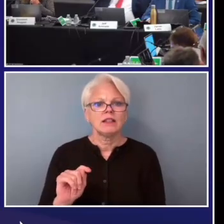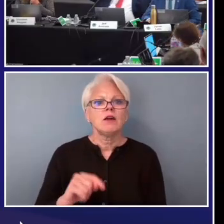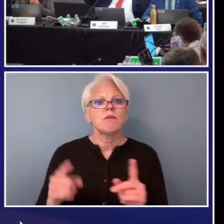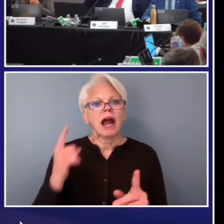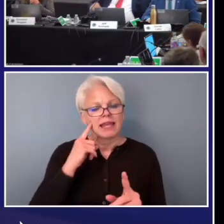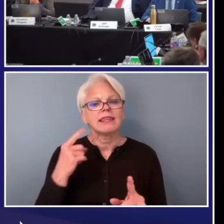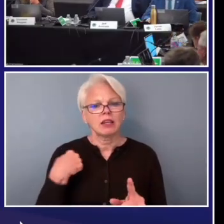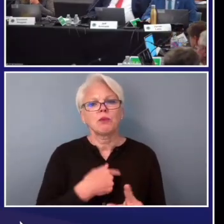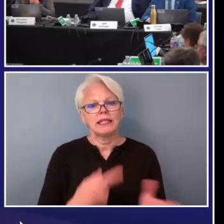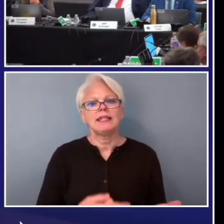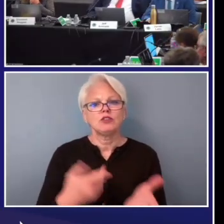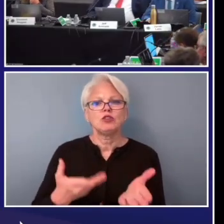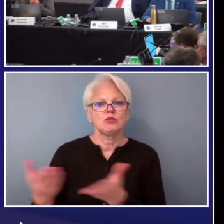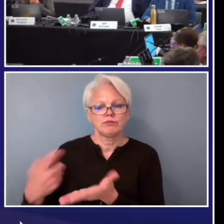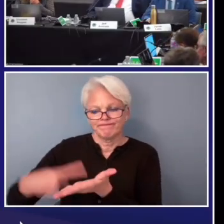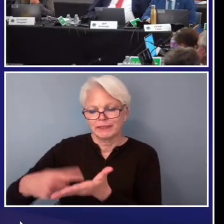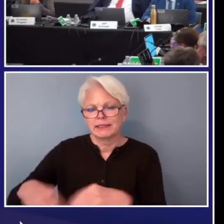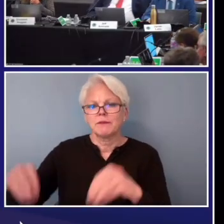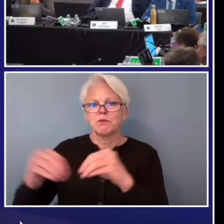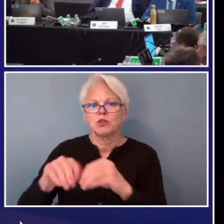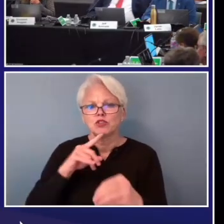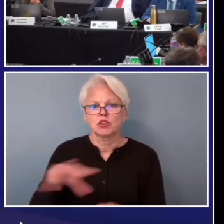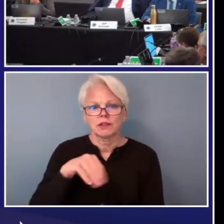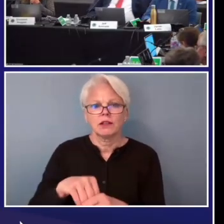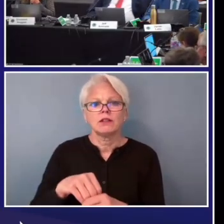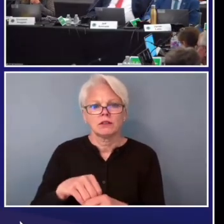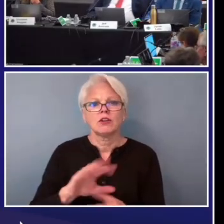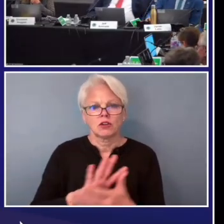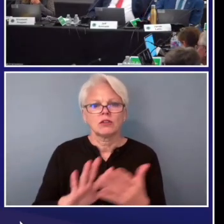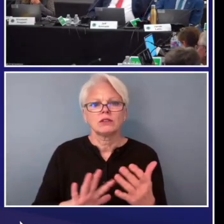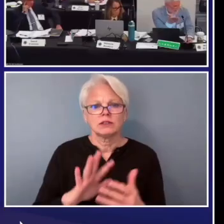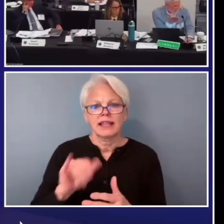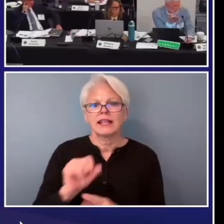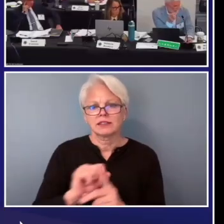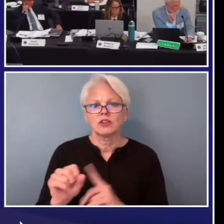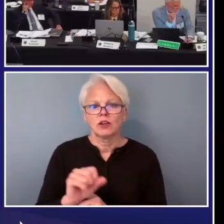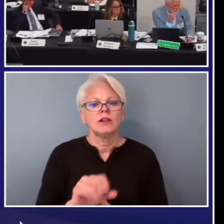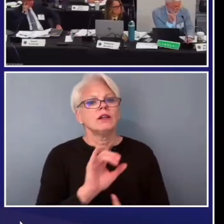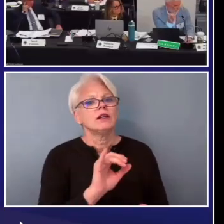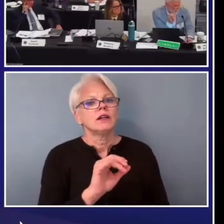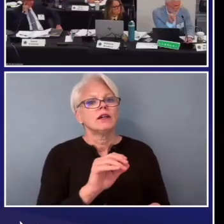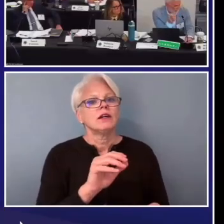look at it a little bit more closely to make sure we're capturing all the scenarios we want to. That's what I was going to get to is that I think the word incorporated has